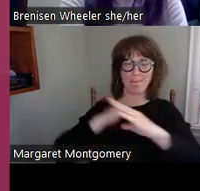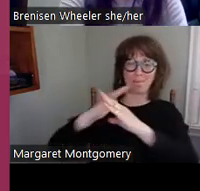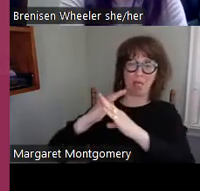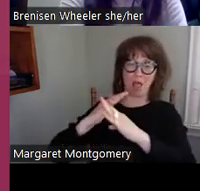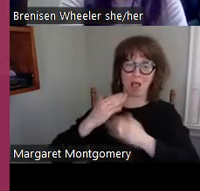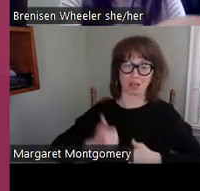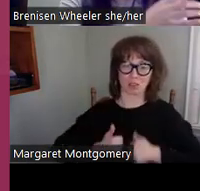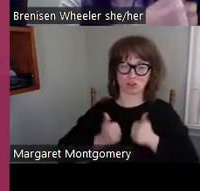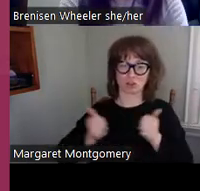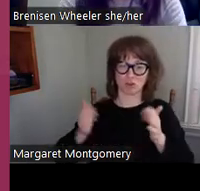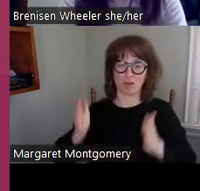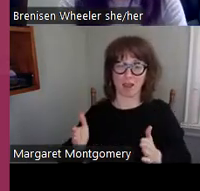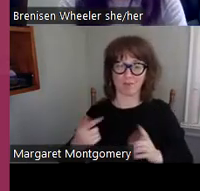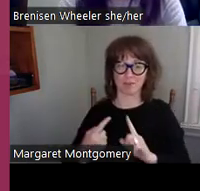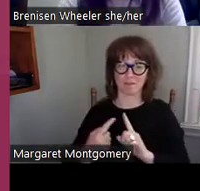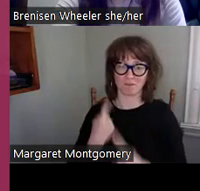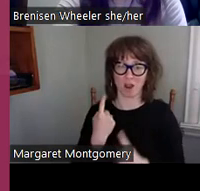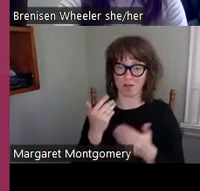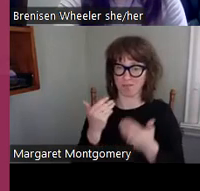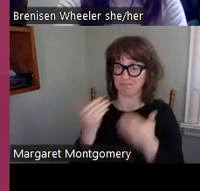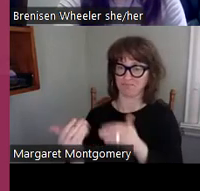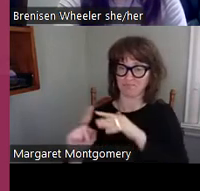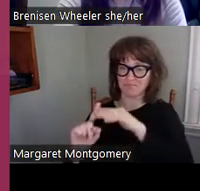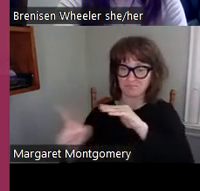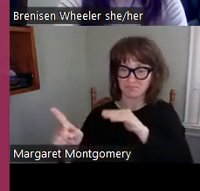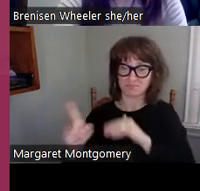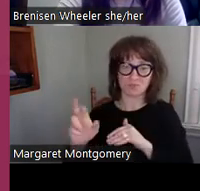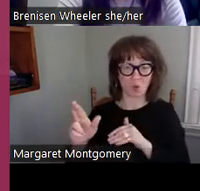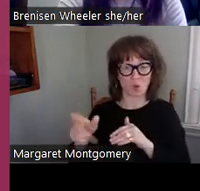experiences, and often prevent them from being able to access and healing.